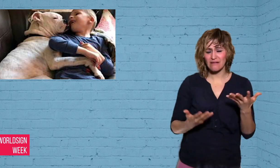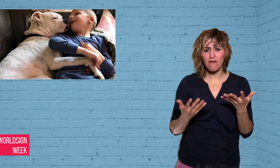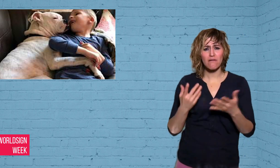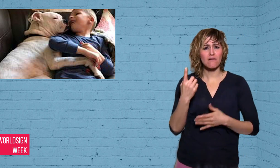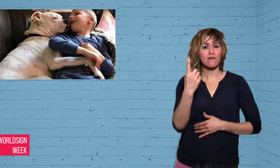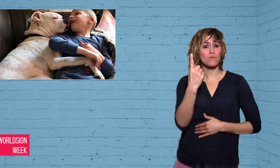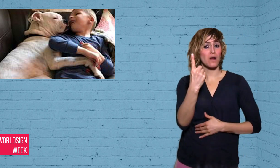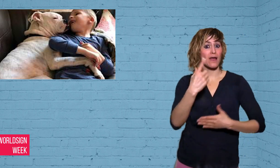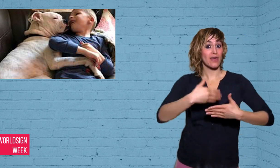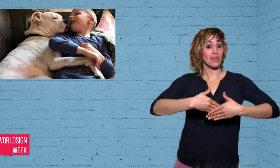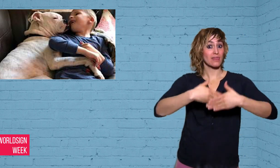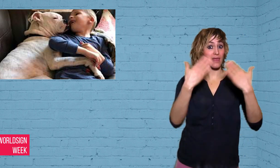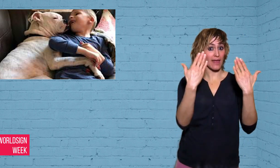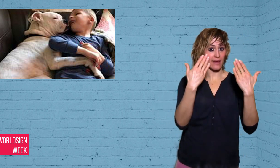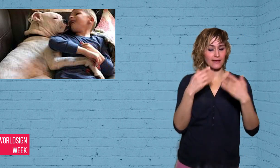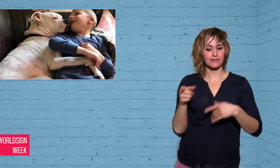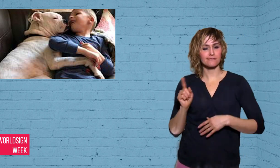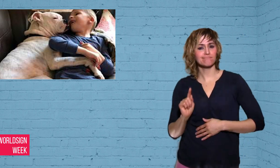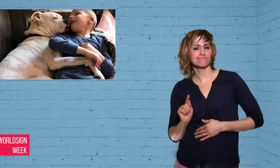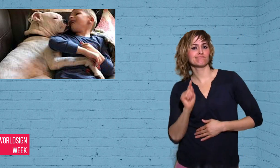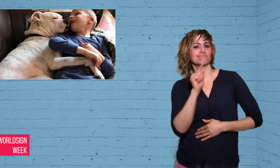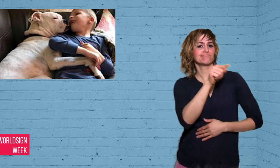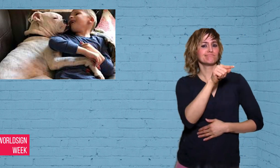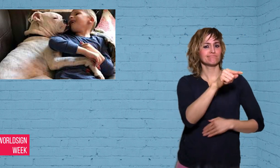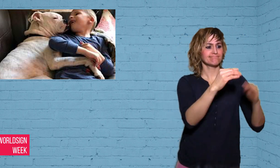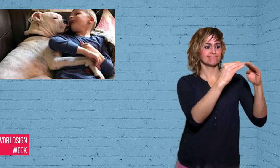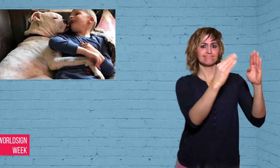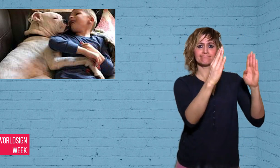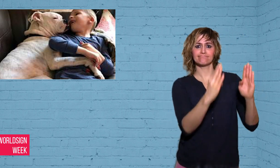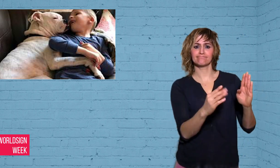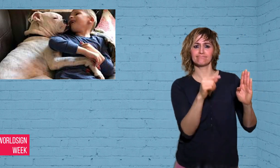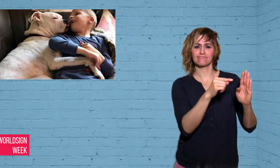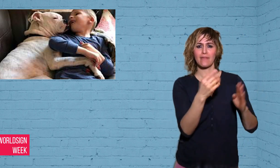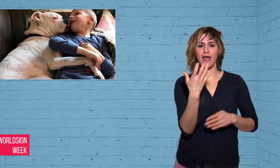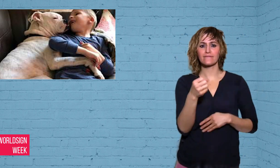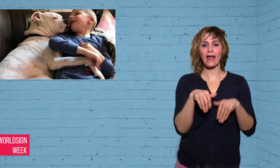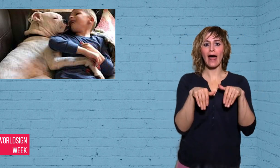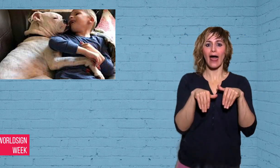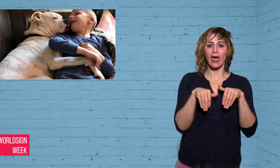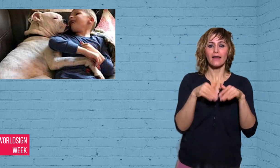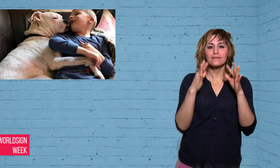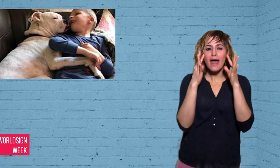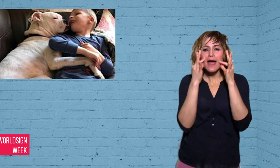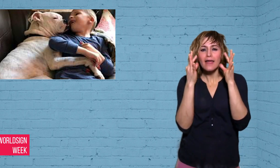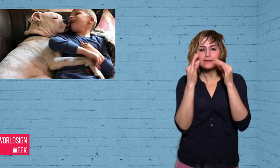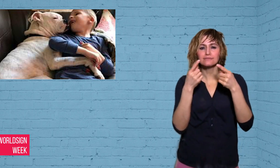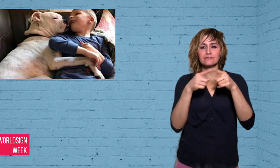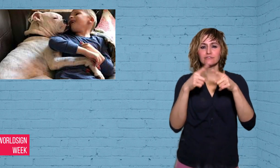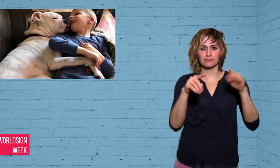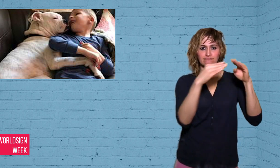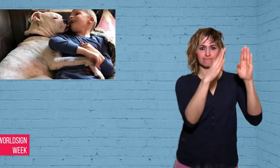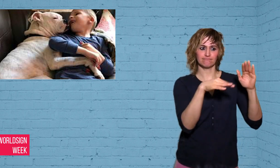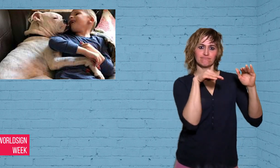One day at a pet shelter, she saw Ellie,